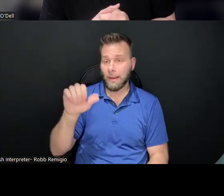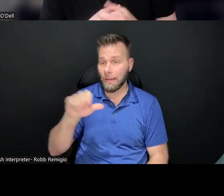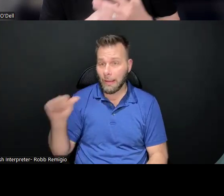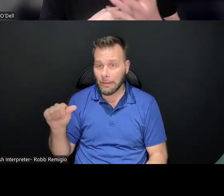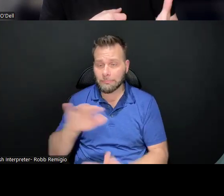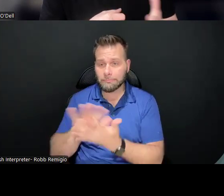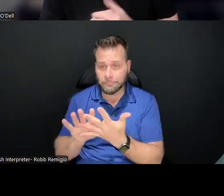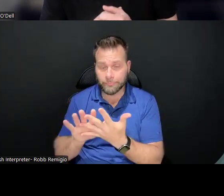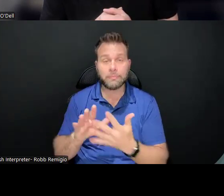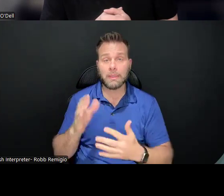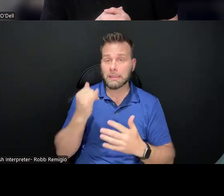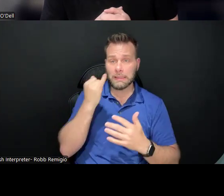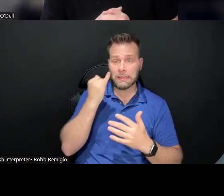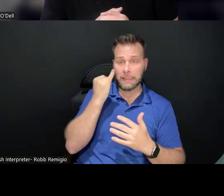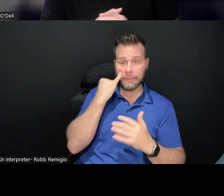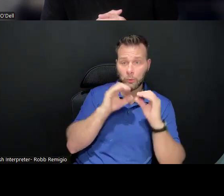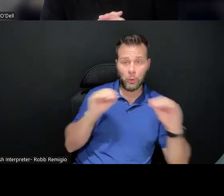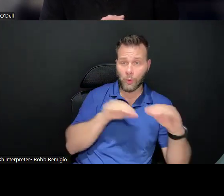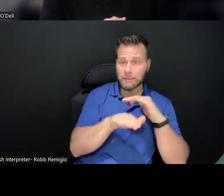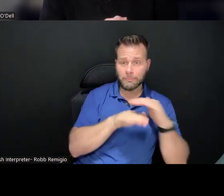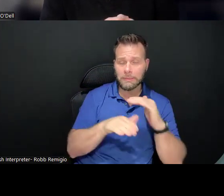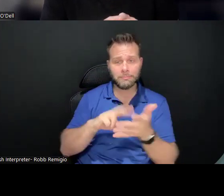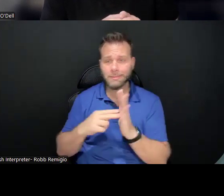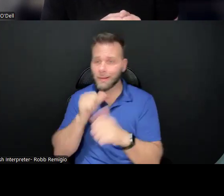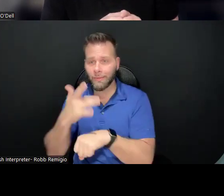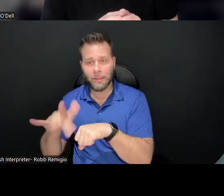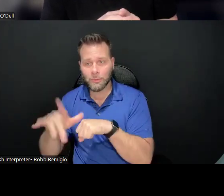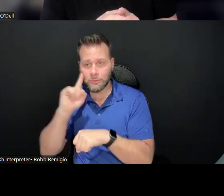meetings are not helpful if there is no accessibility If you know somebody